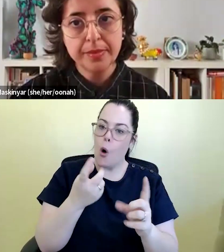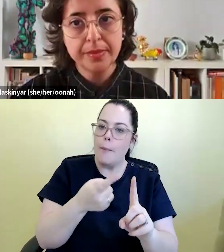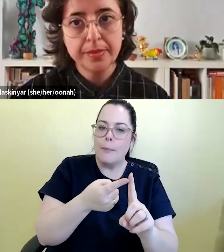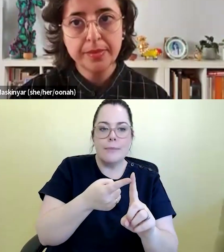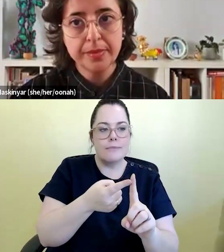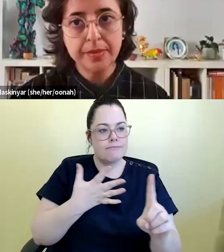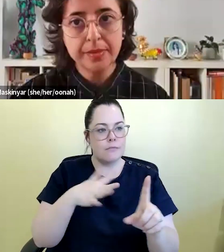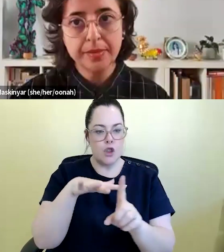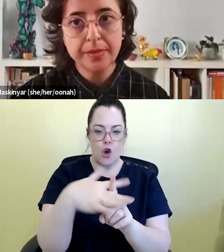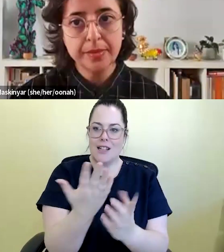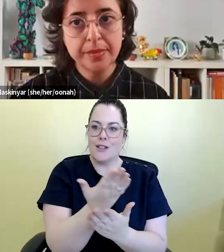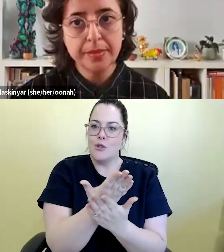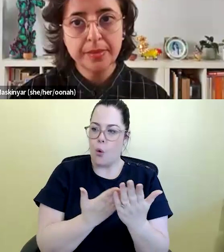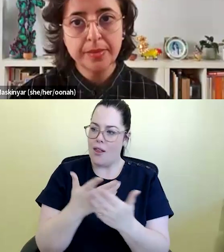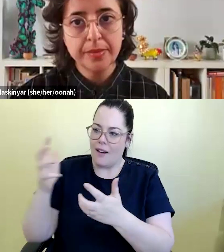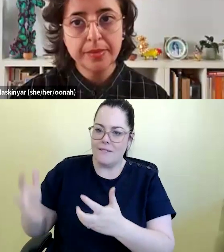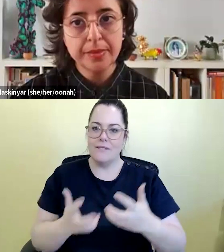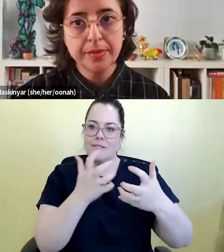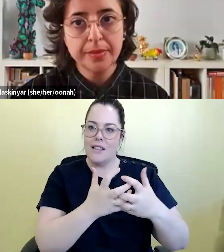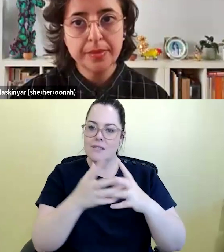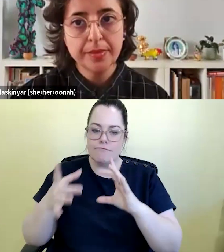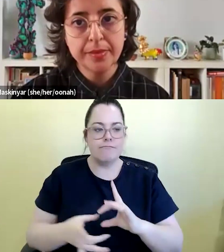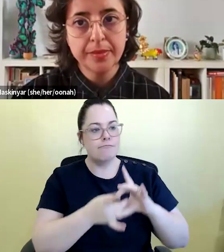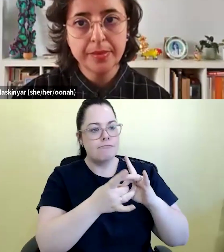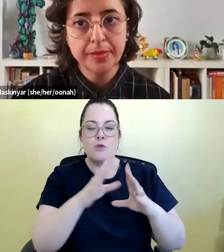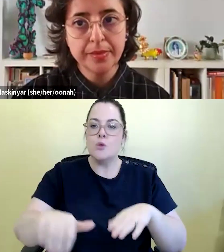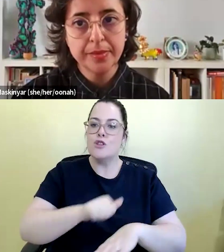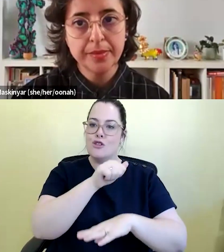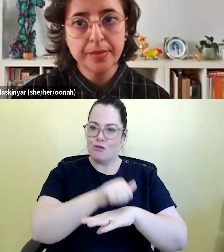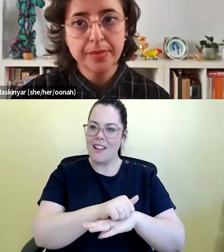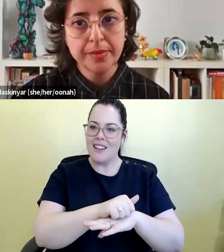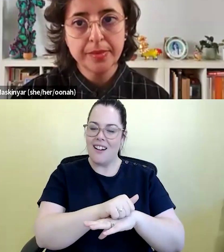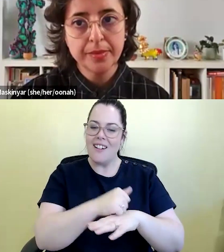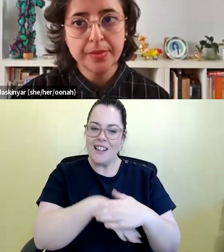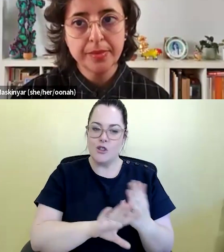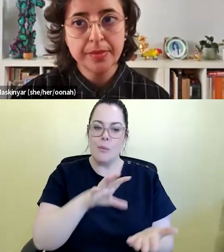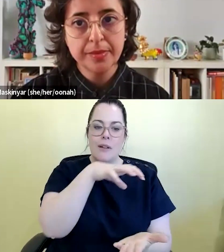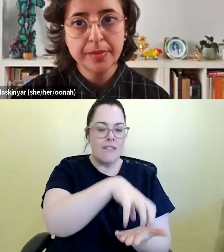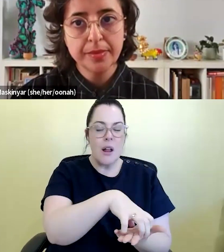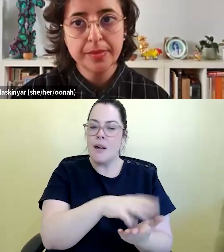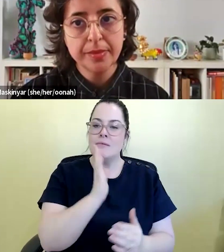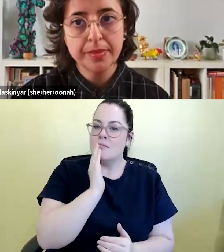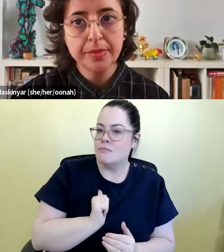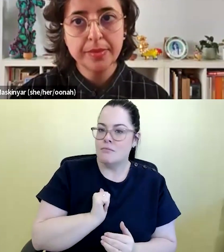for Australians to be within the pavilion, but it doesn't have a preconceived idea. We can only